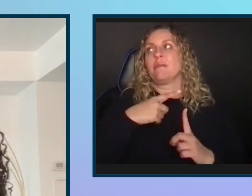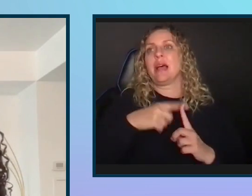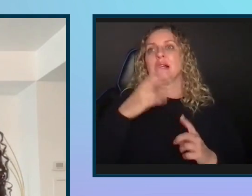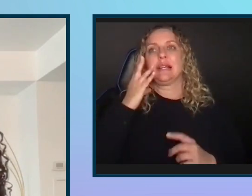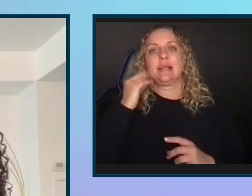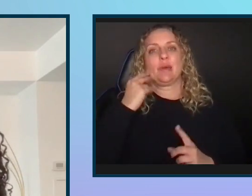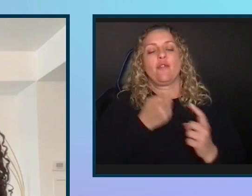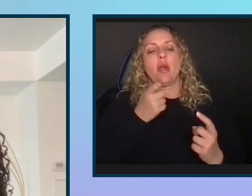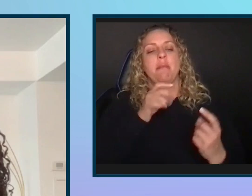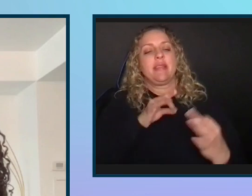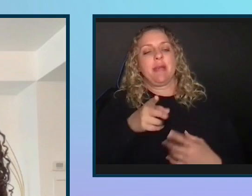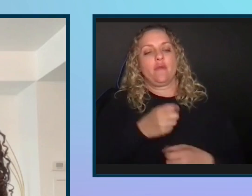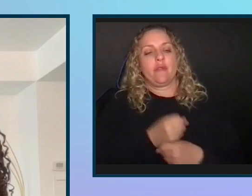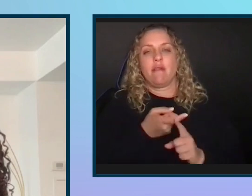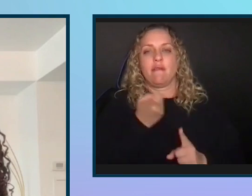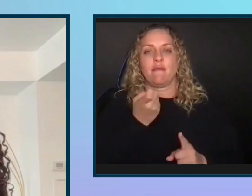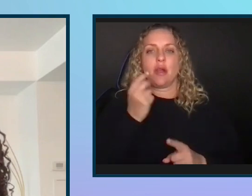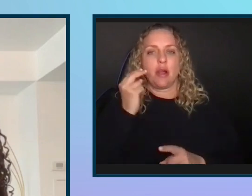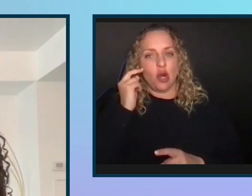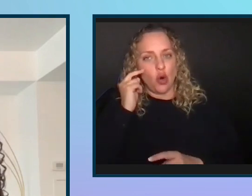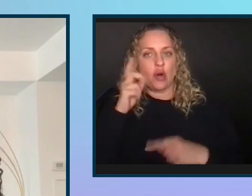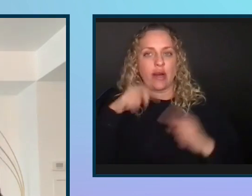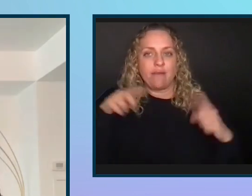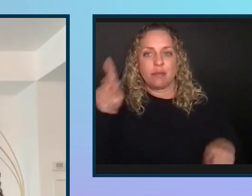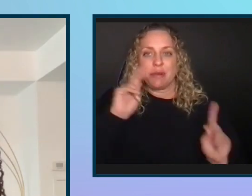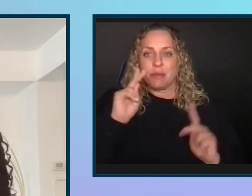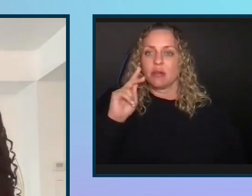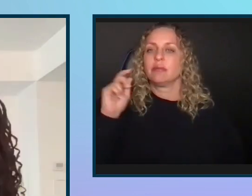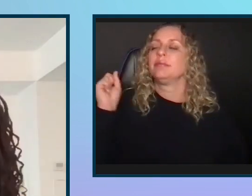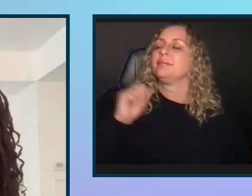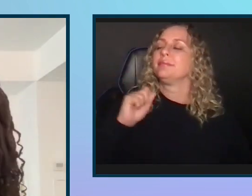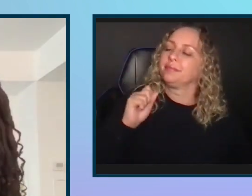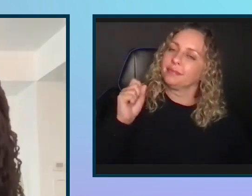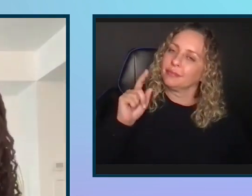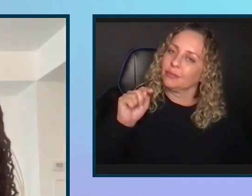you've gotten from neurodivergent people? Yeah, so that's a great question.